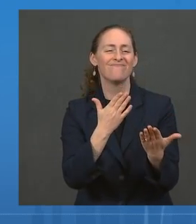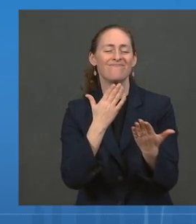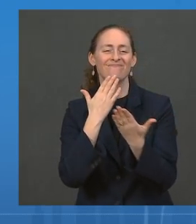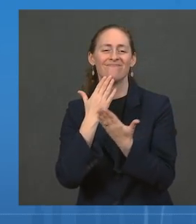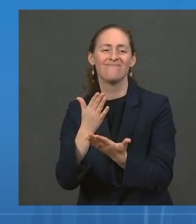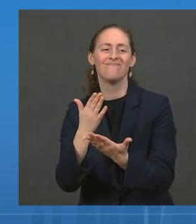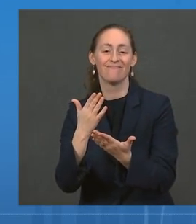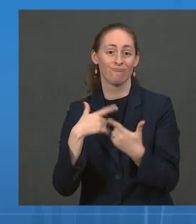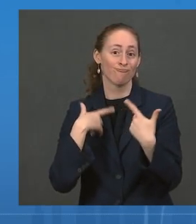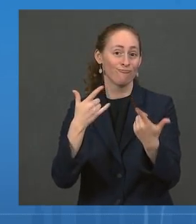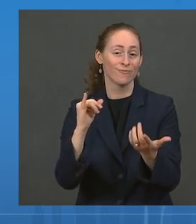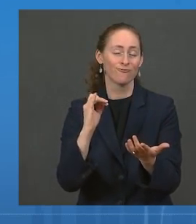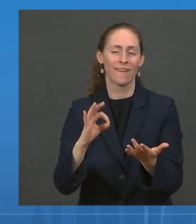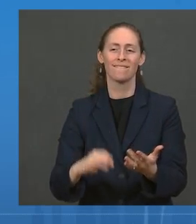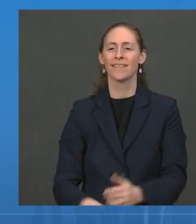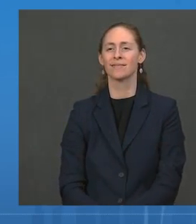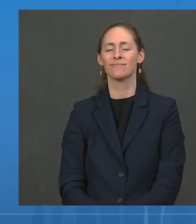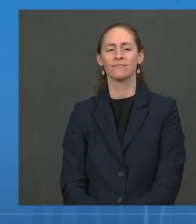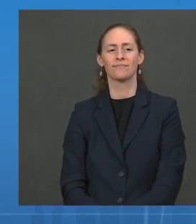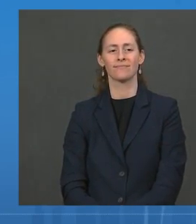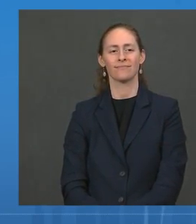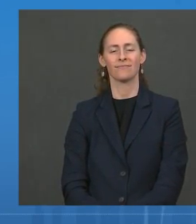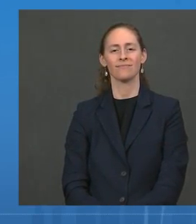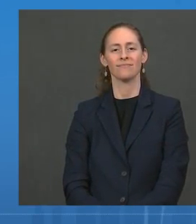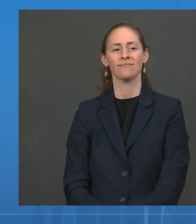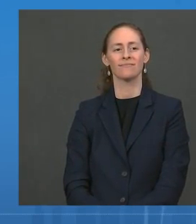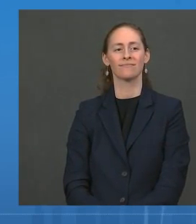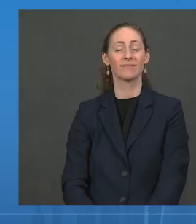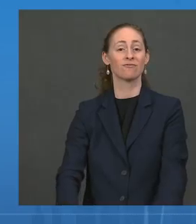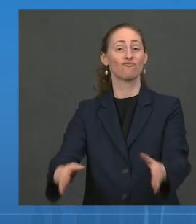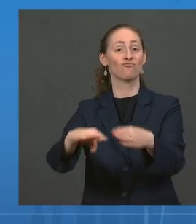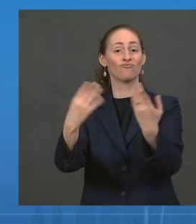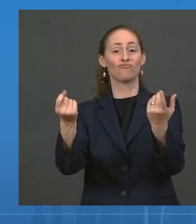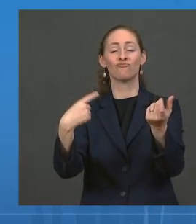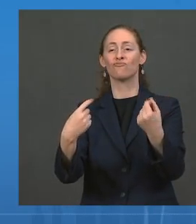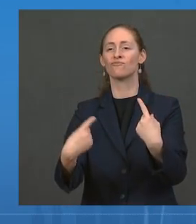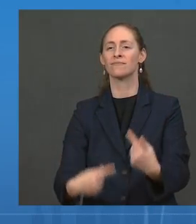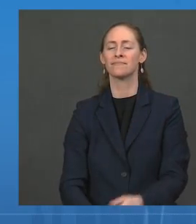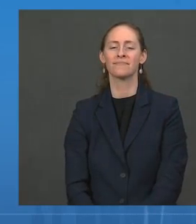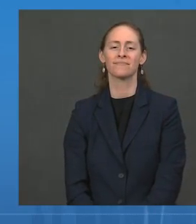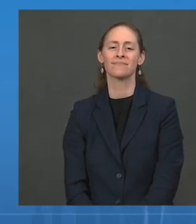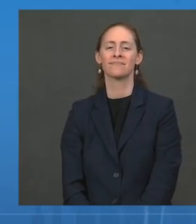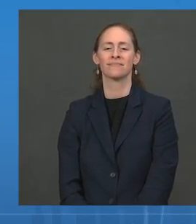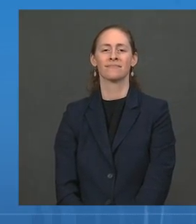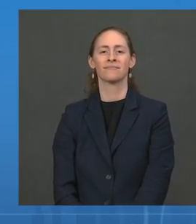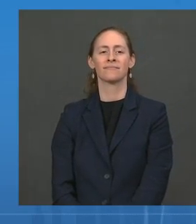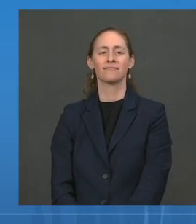Mr. Zients: Well, thank you, Doctors. Let's open it up for a few questions. Kevin? Moderator: Thanks, Jeff.